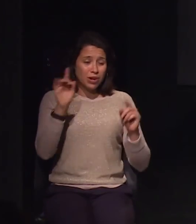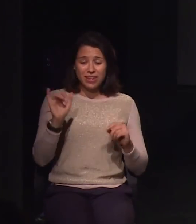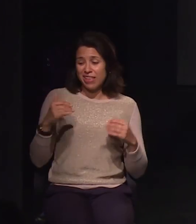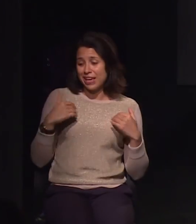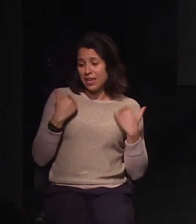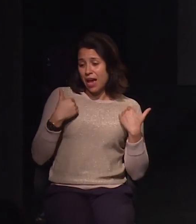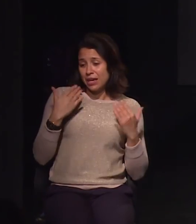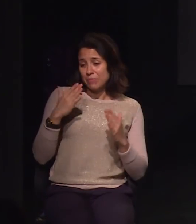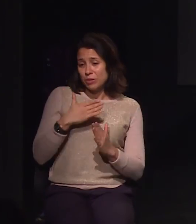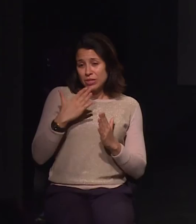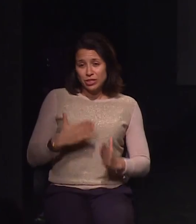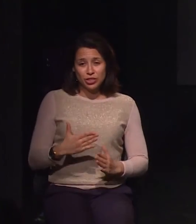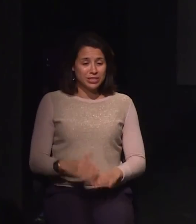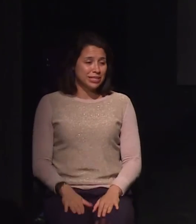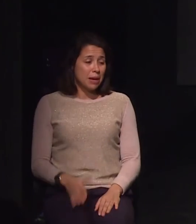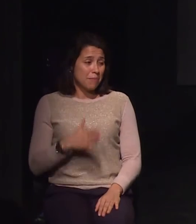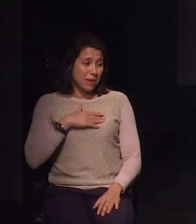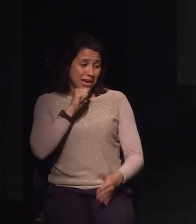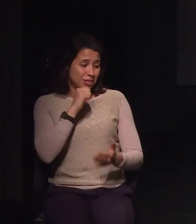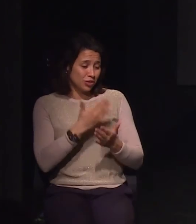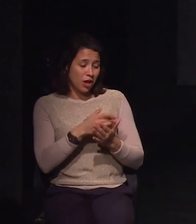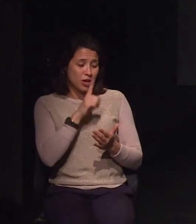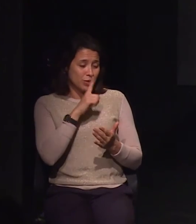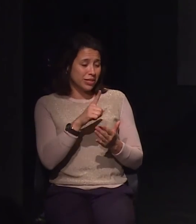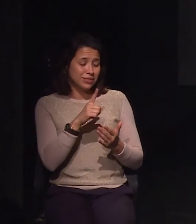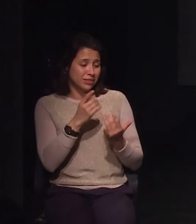Damian: That’s right, it’s in our DNA My daughter’s a young violinist playing contemporary music, she’s doing the same